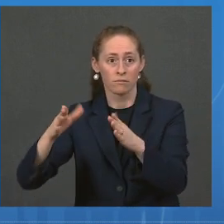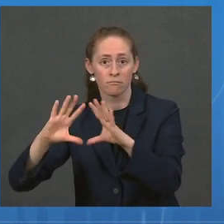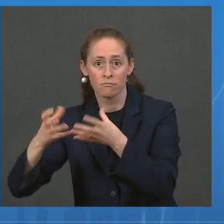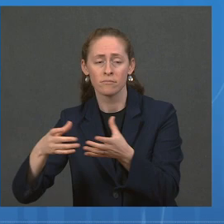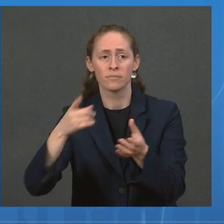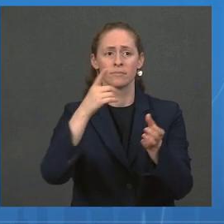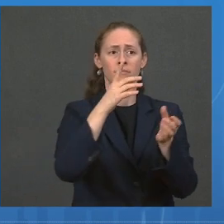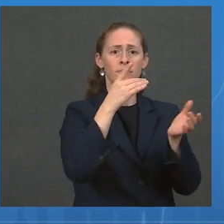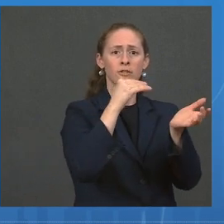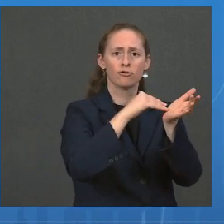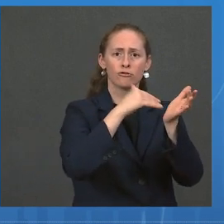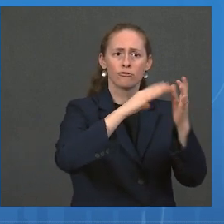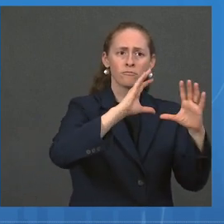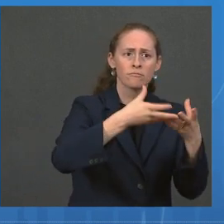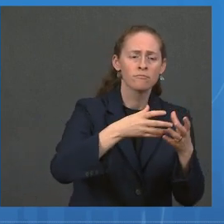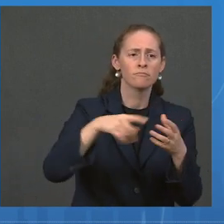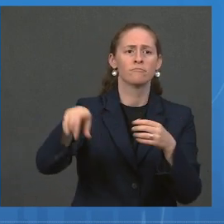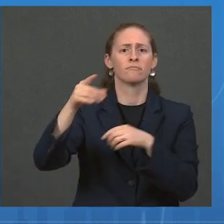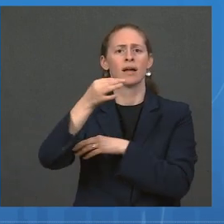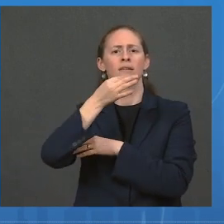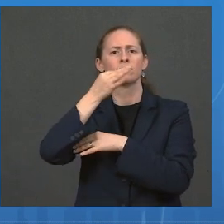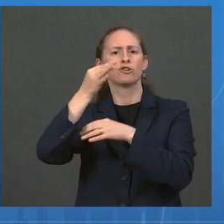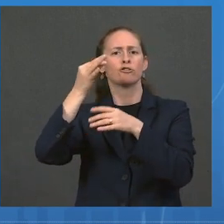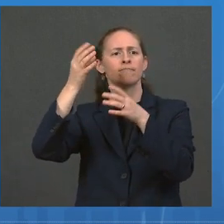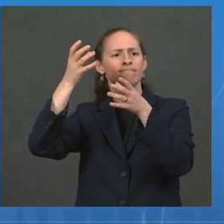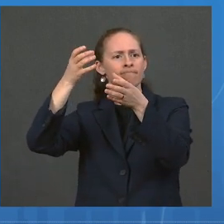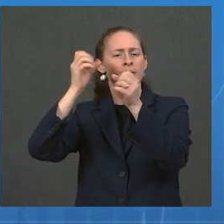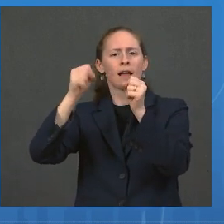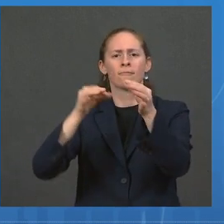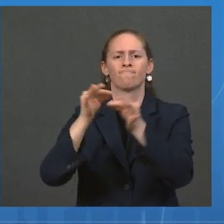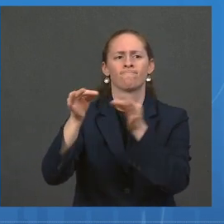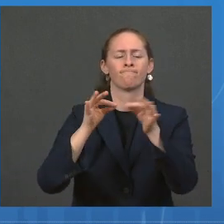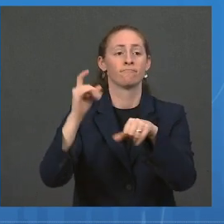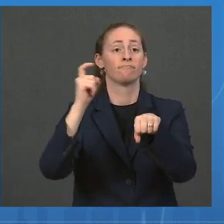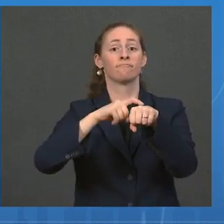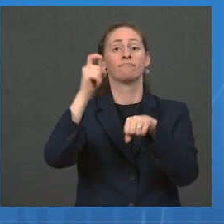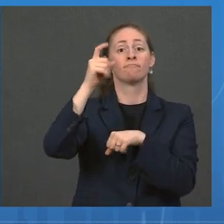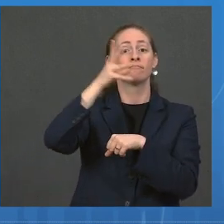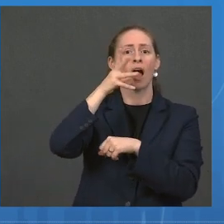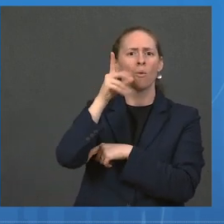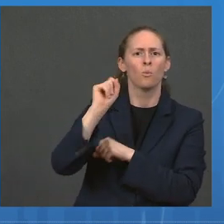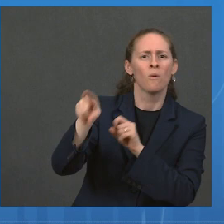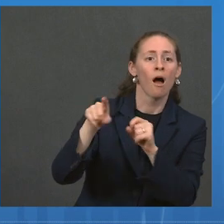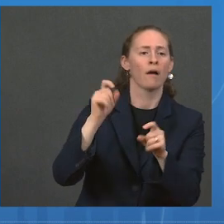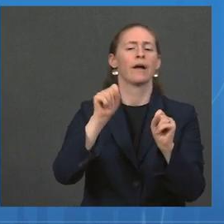These are the folks we know parents want to hear from. And we're working hard to make sure that they get accurate information from voices